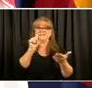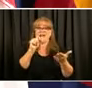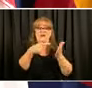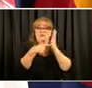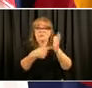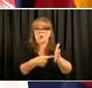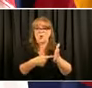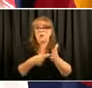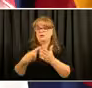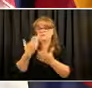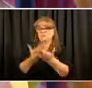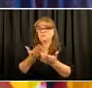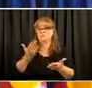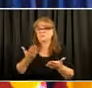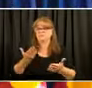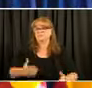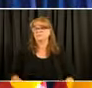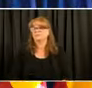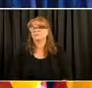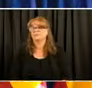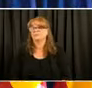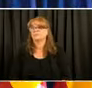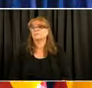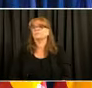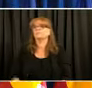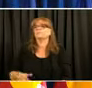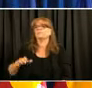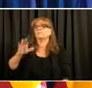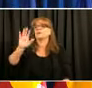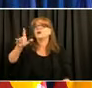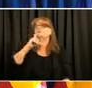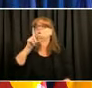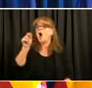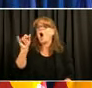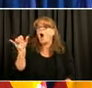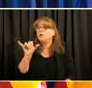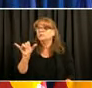university settings there's extra risks associated with the dorm living and concrete living but also